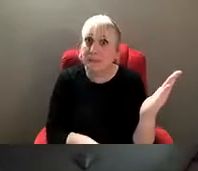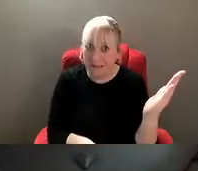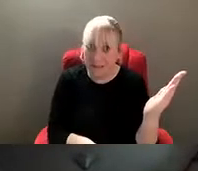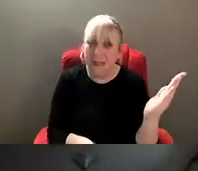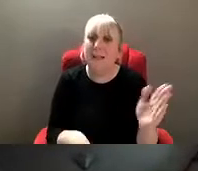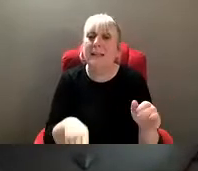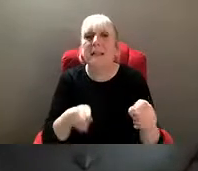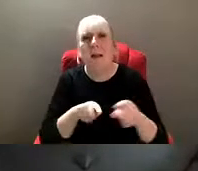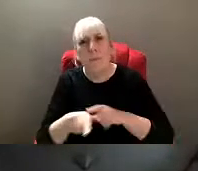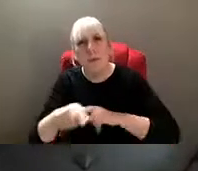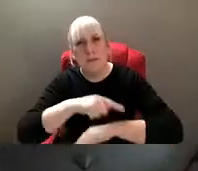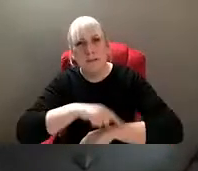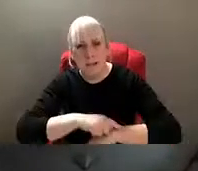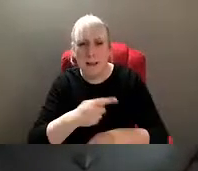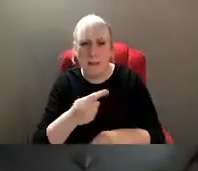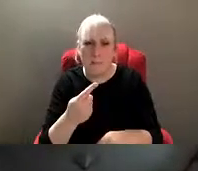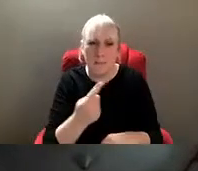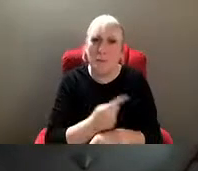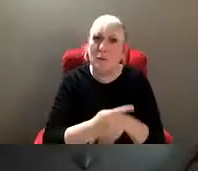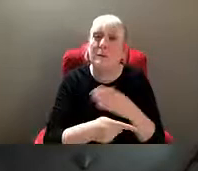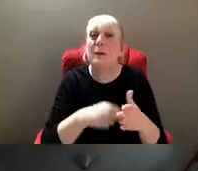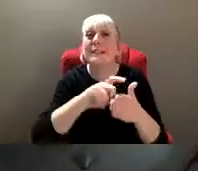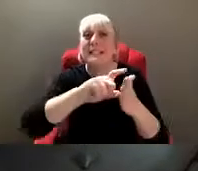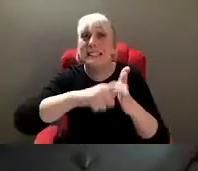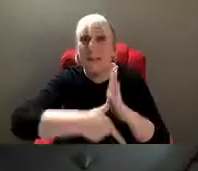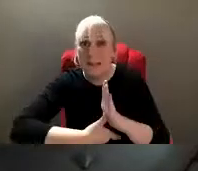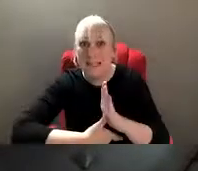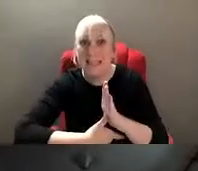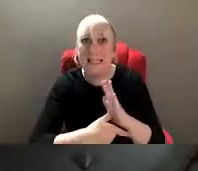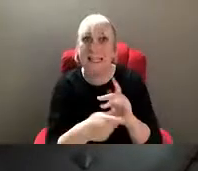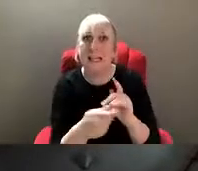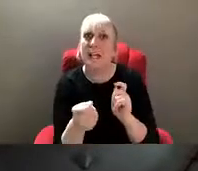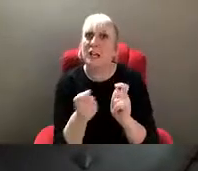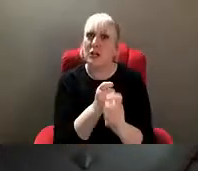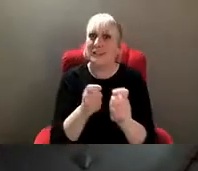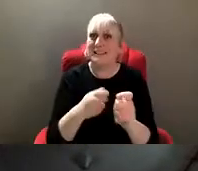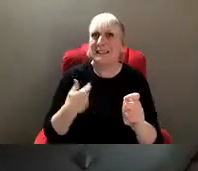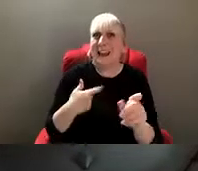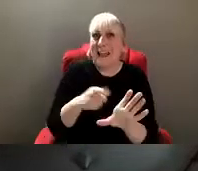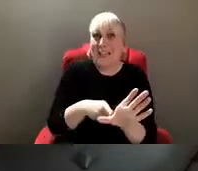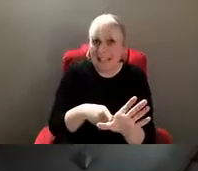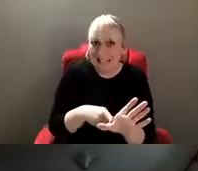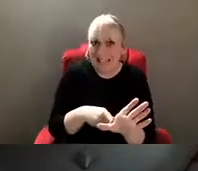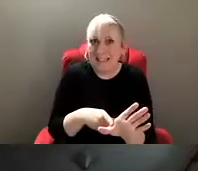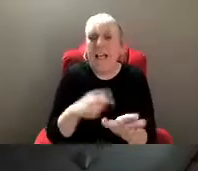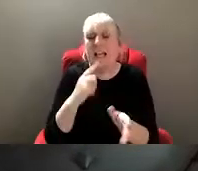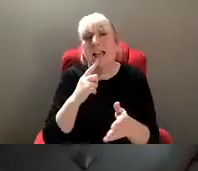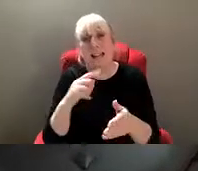daily or the disability adjusted life years which means the burden of disease where disable